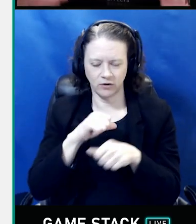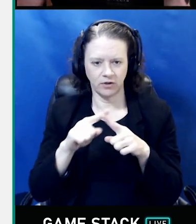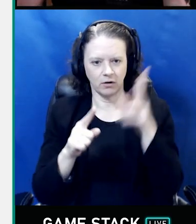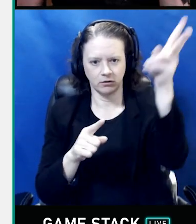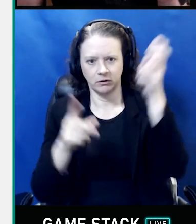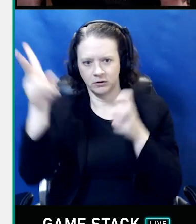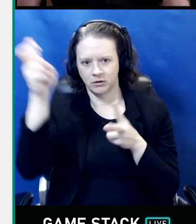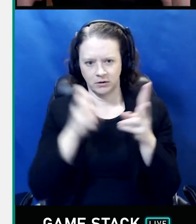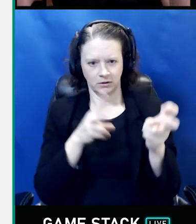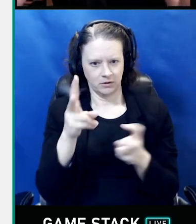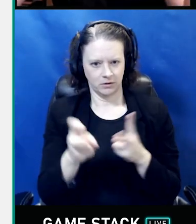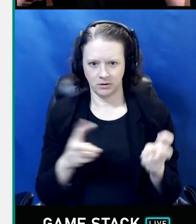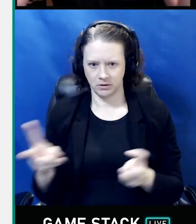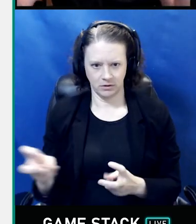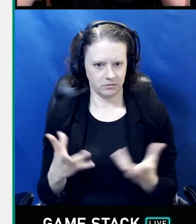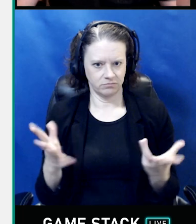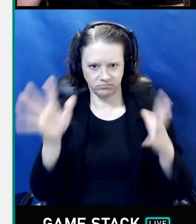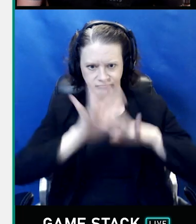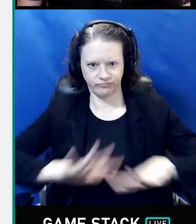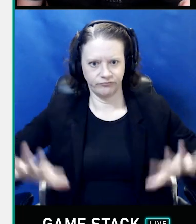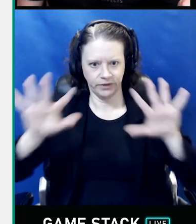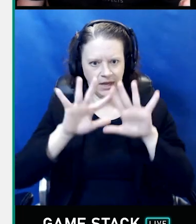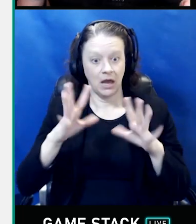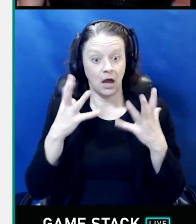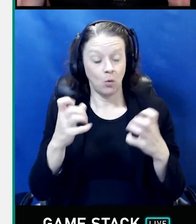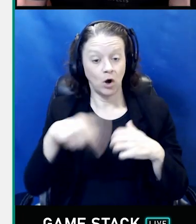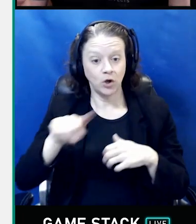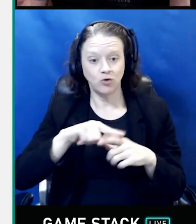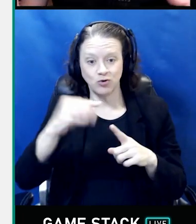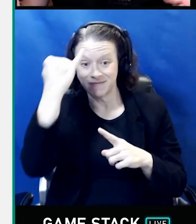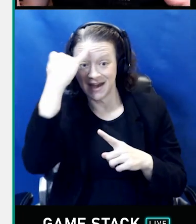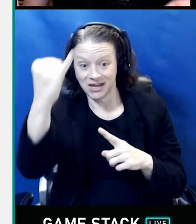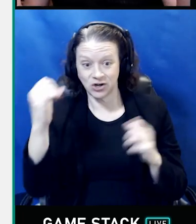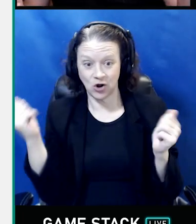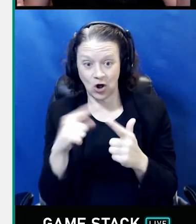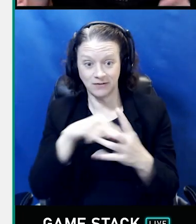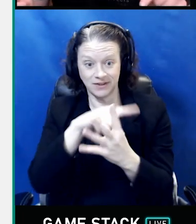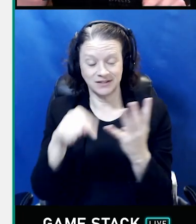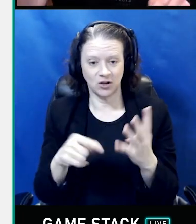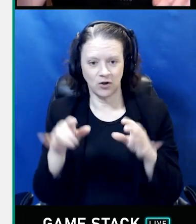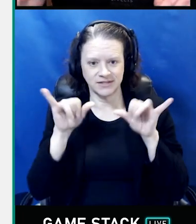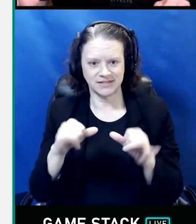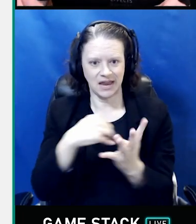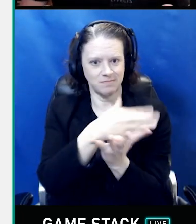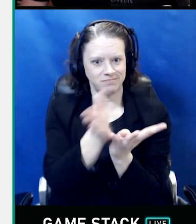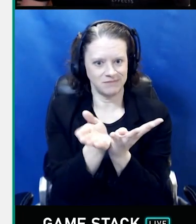and yet I want you to imagine that these are all on the same wave. So the wave index would proceed from the upper left to the bottom right,